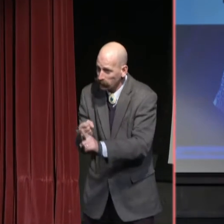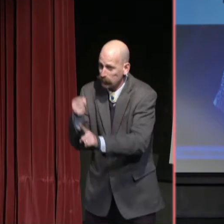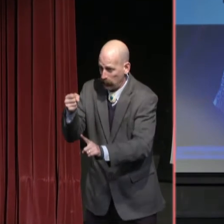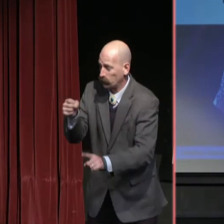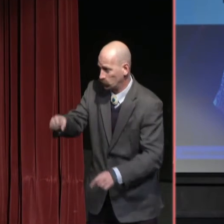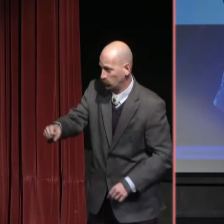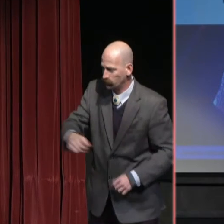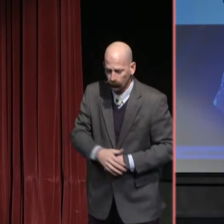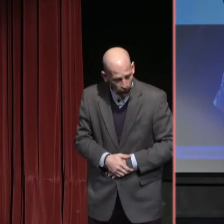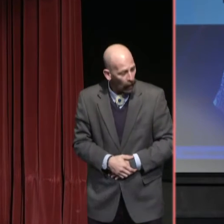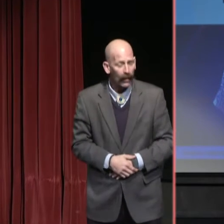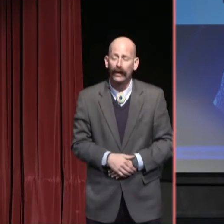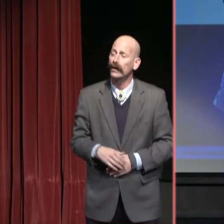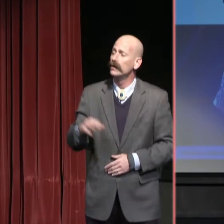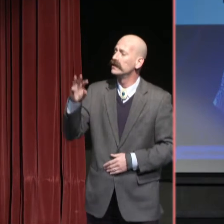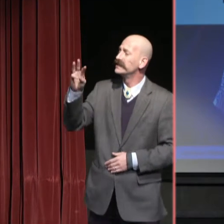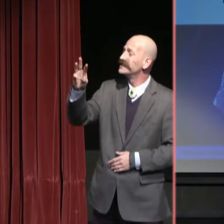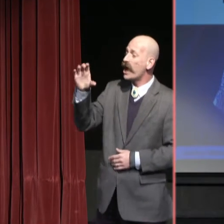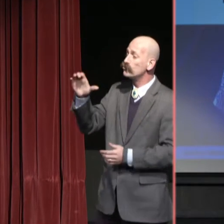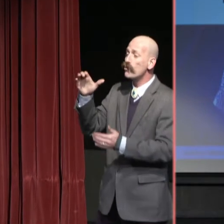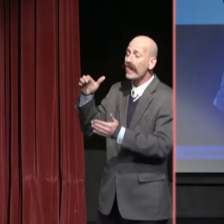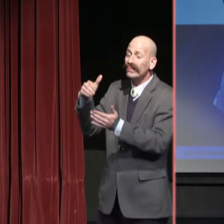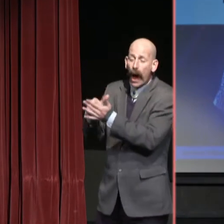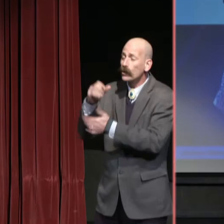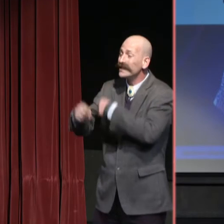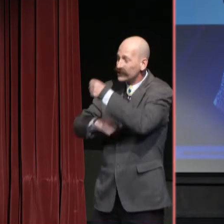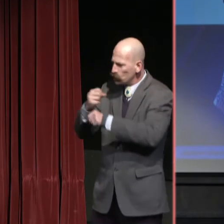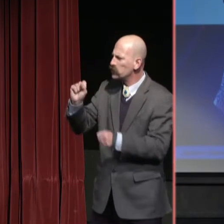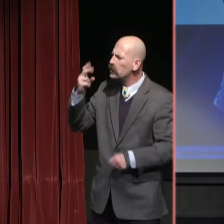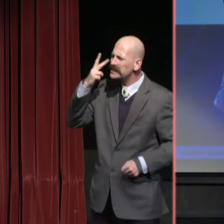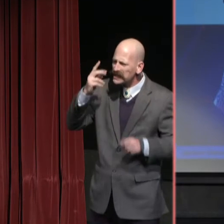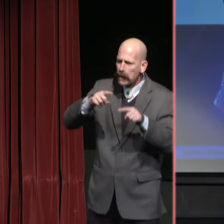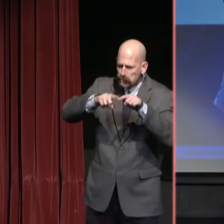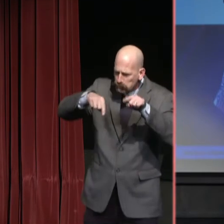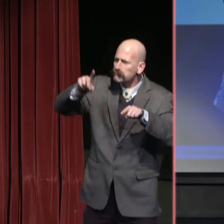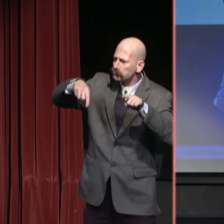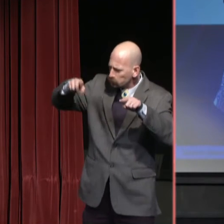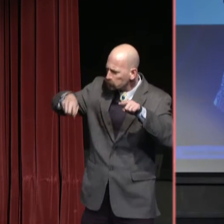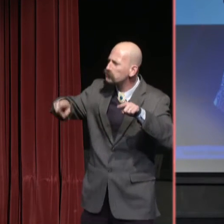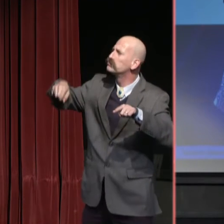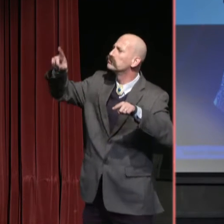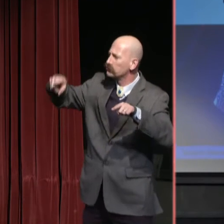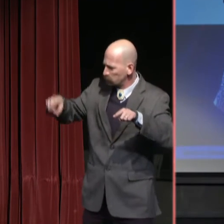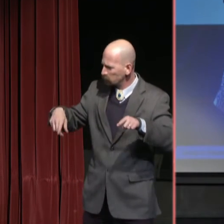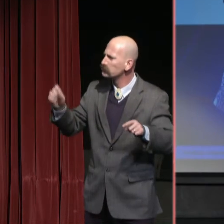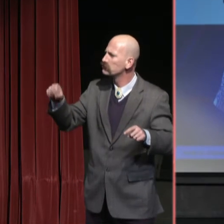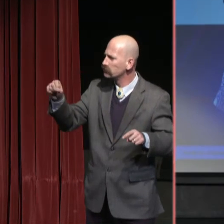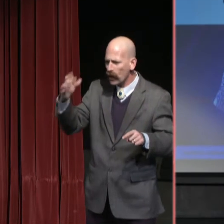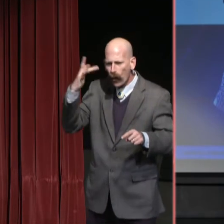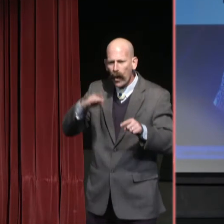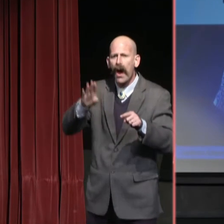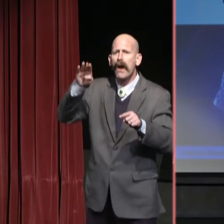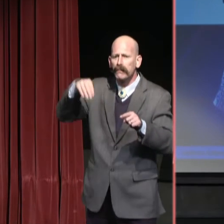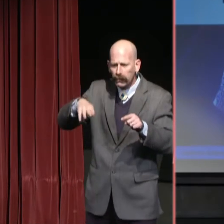So, in 600,000 years it went up and down like this. This is mostly caused by glacial and interglacial cycles